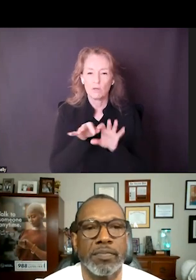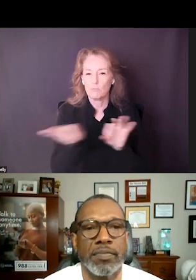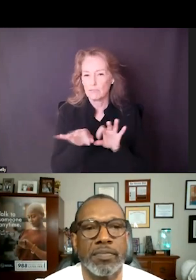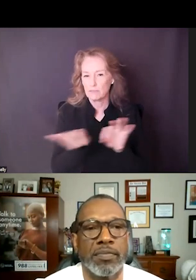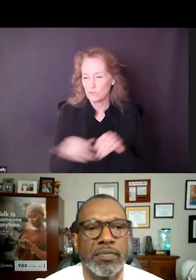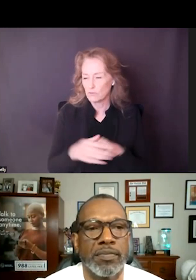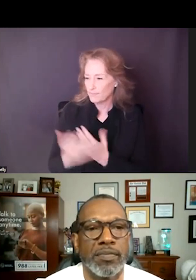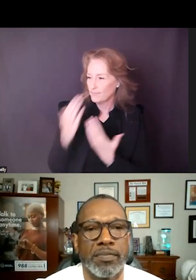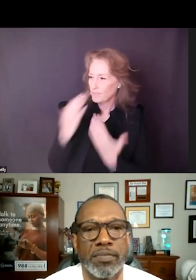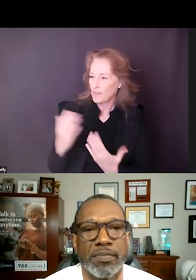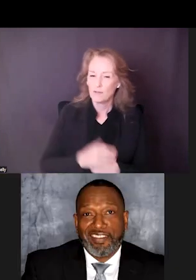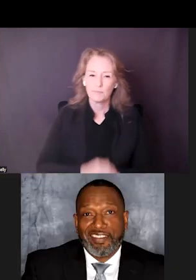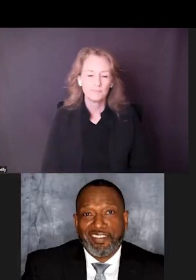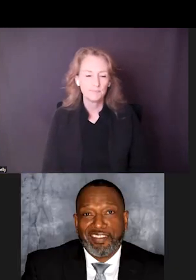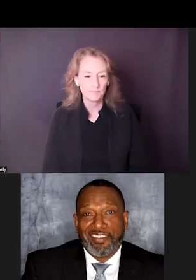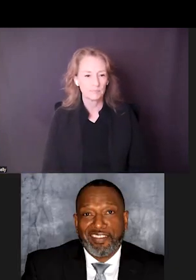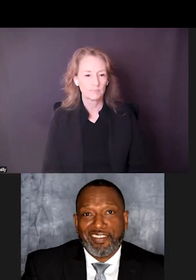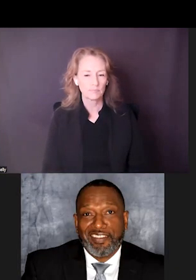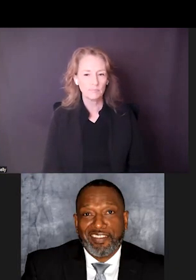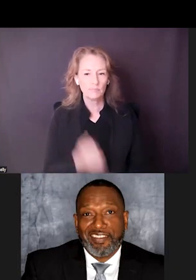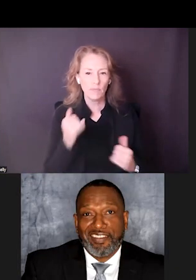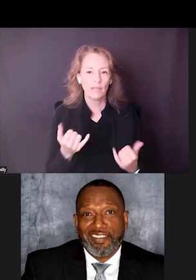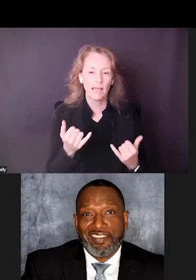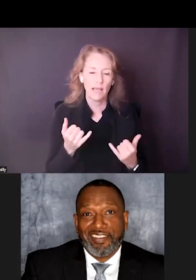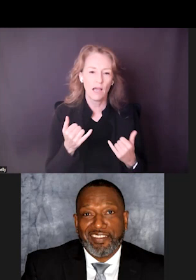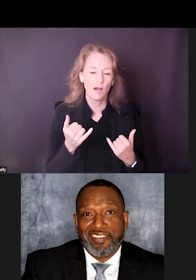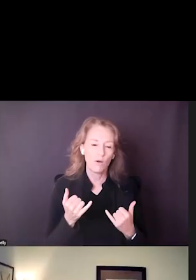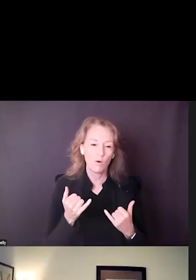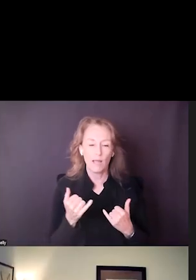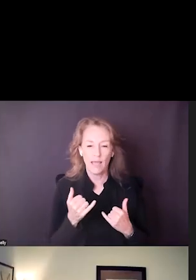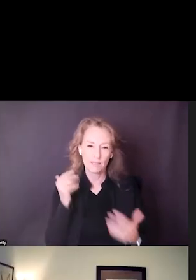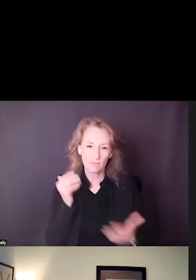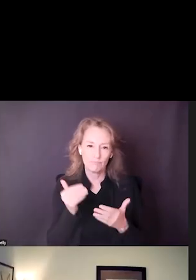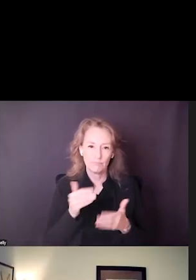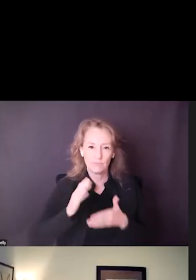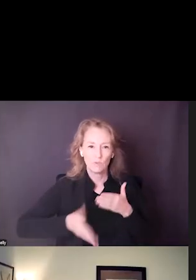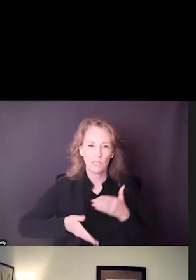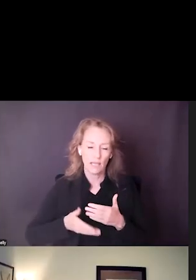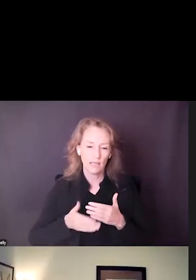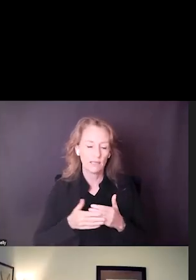WELL, I WANT TO SHIFT US INTO A COUPLE OF REMINDERS OF WHAT